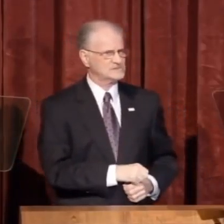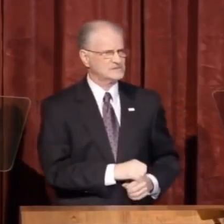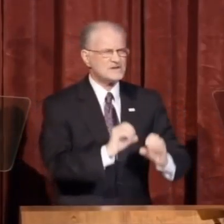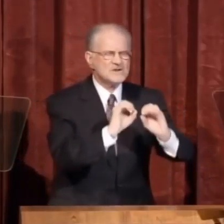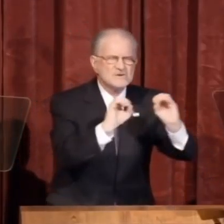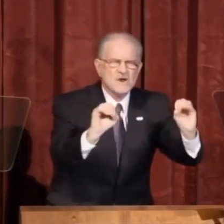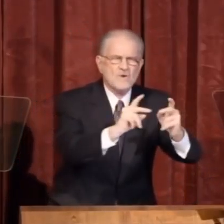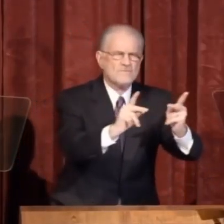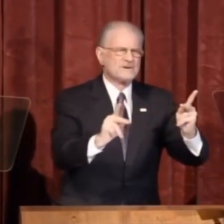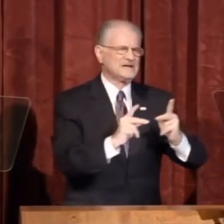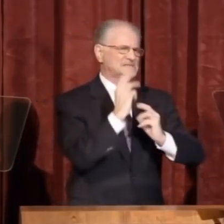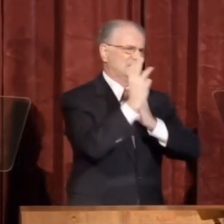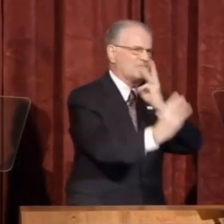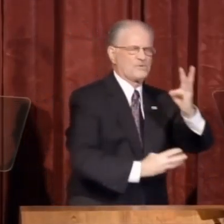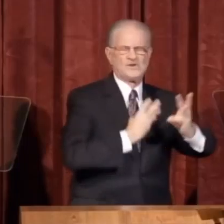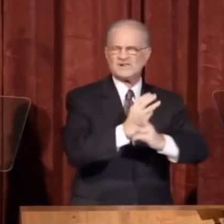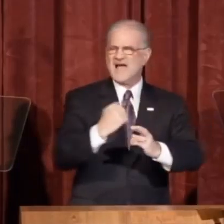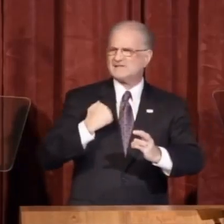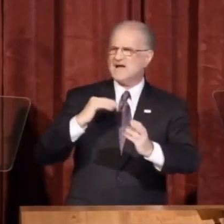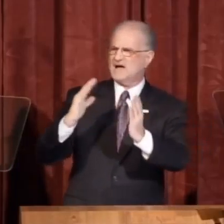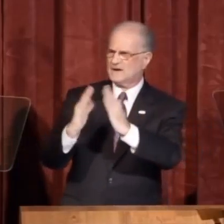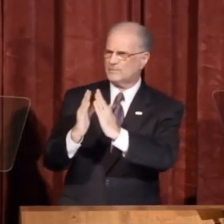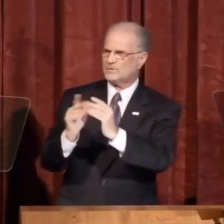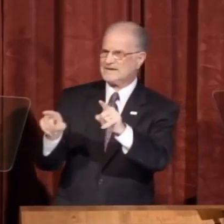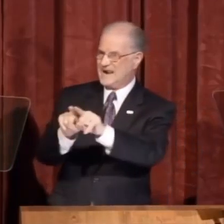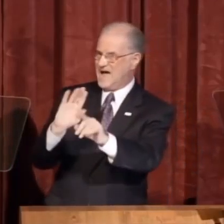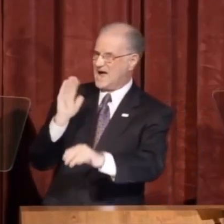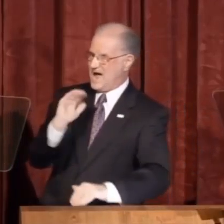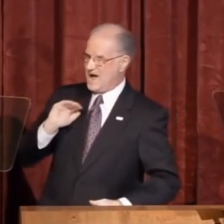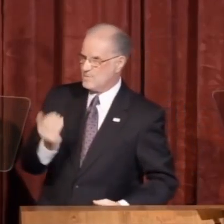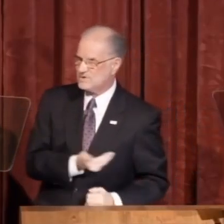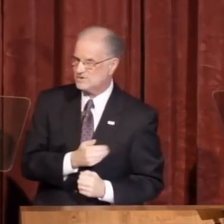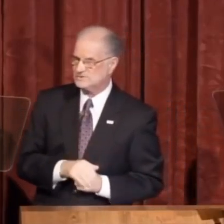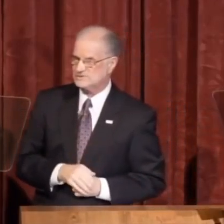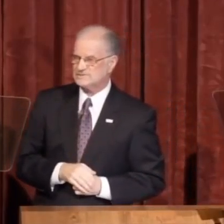Let us cherish our knowledge.